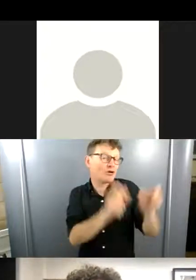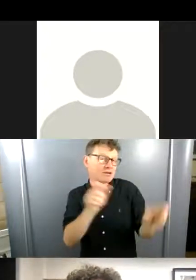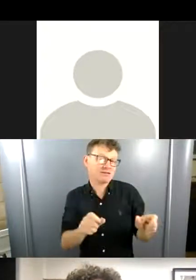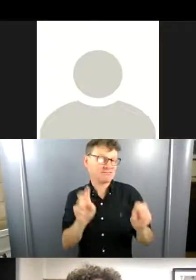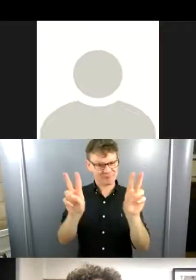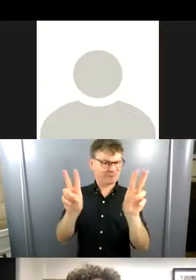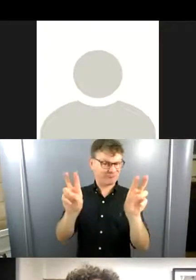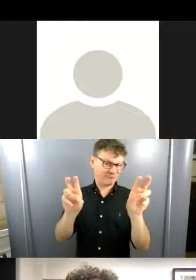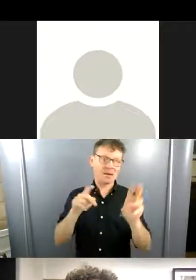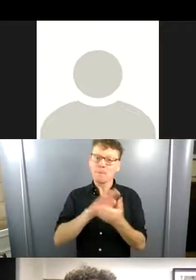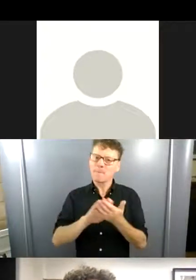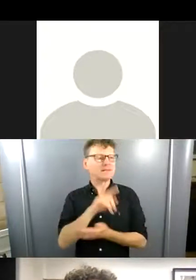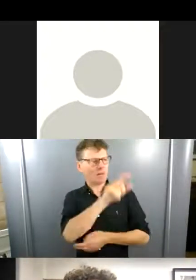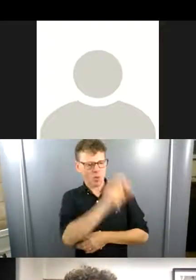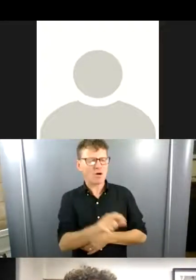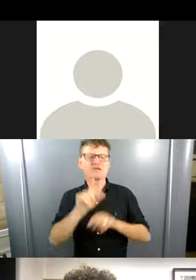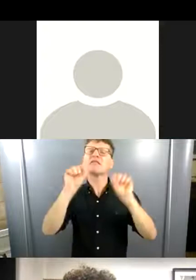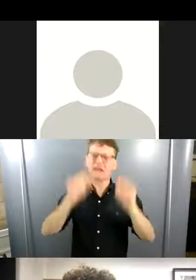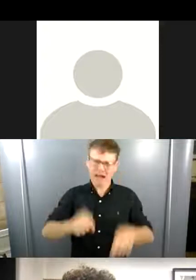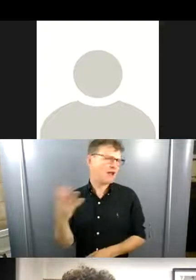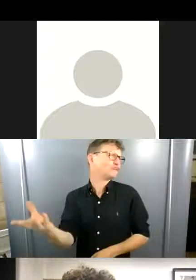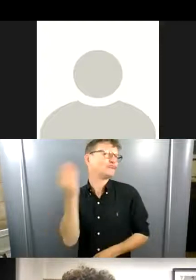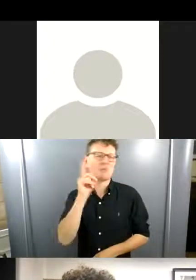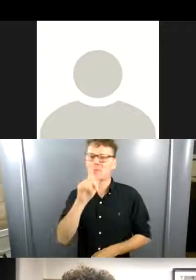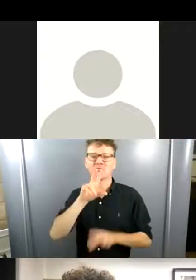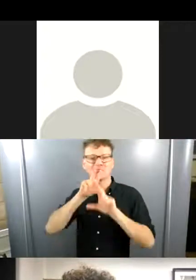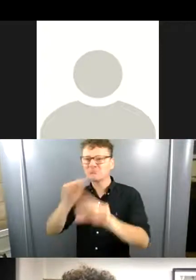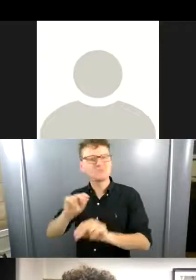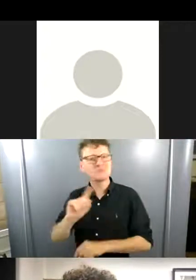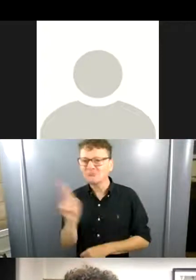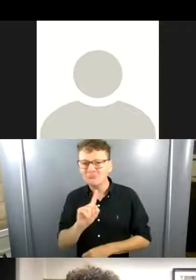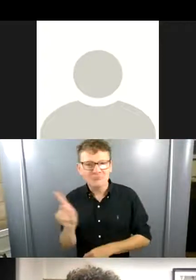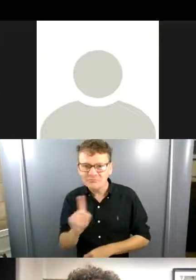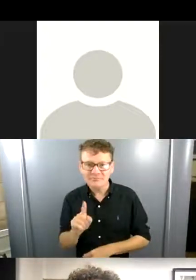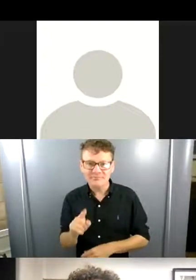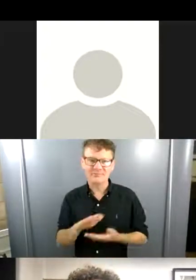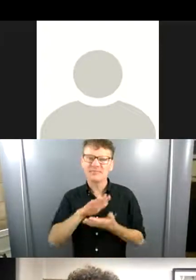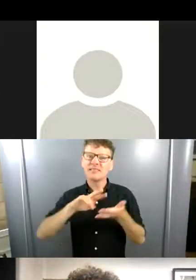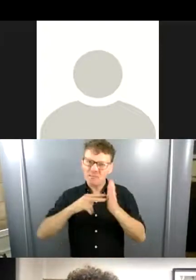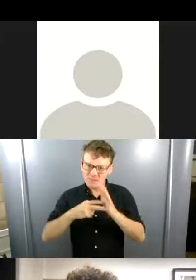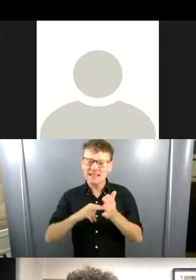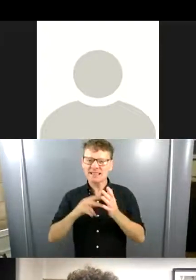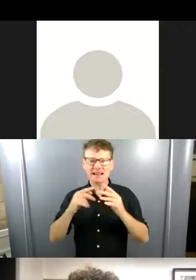so these people have comprehension abilities but very limited production skills